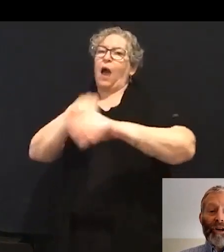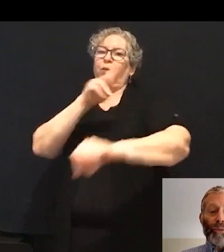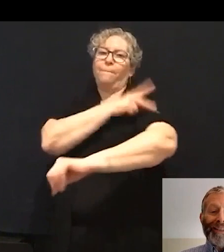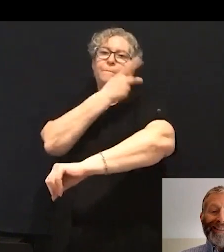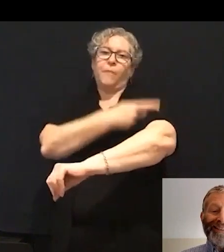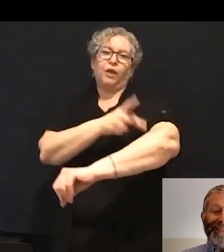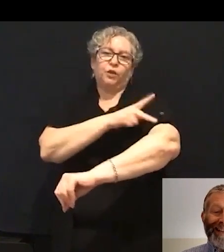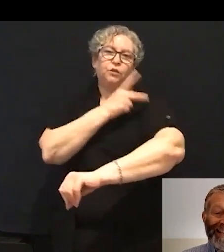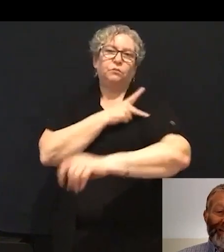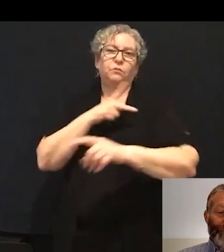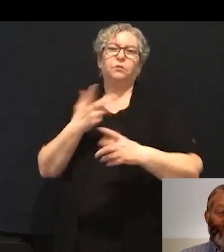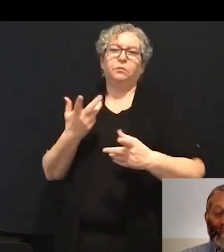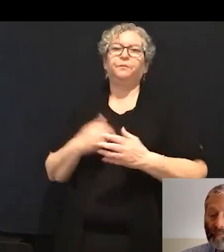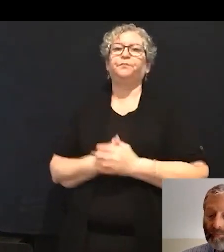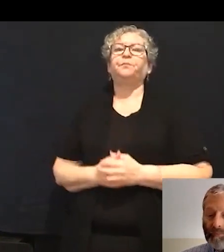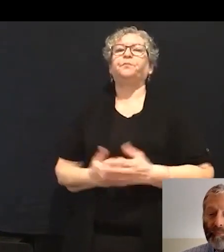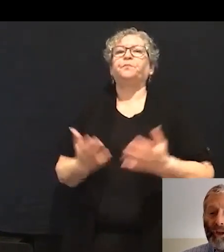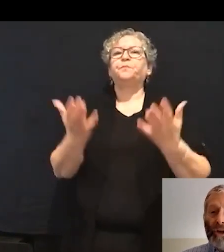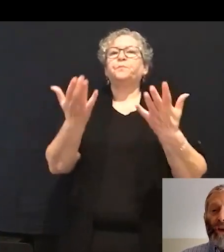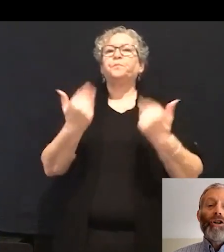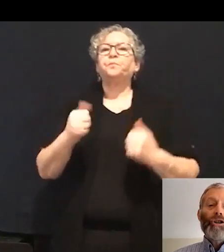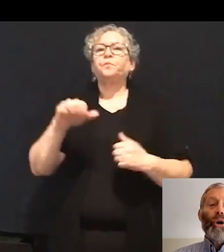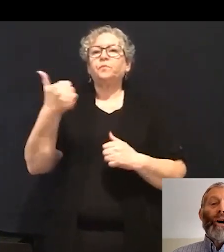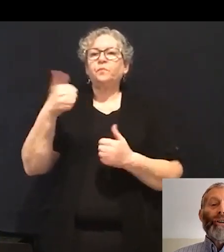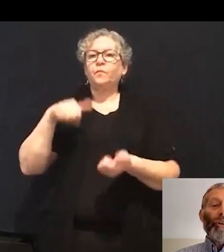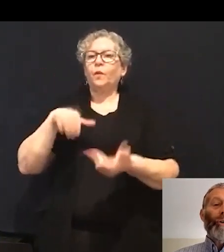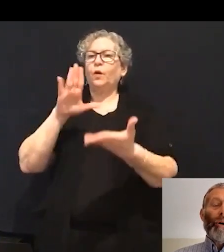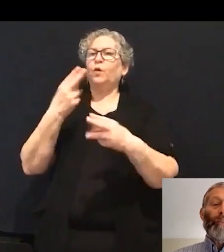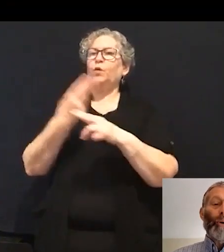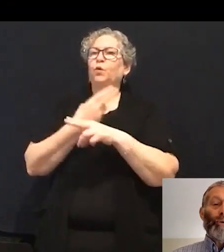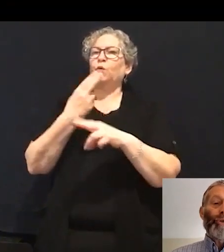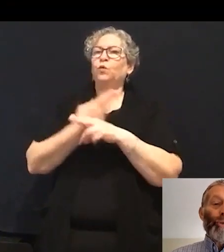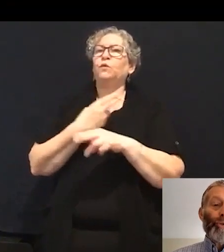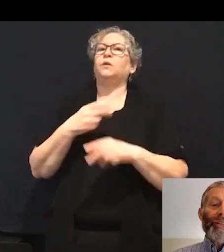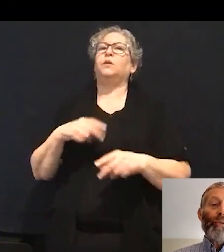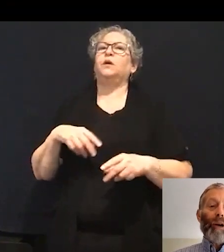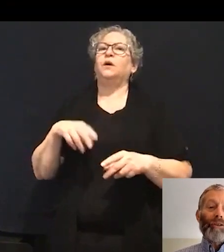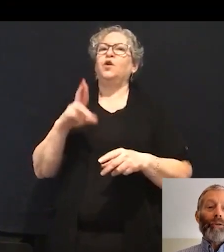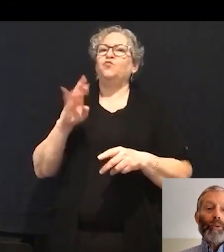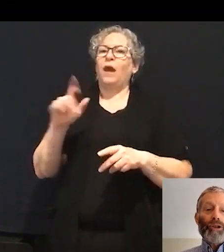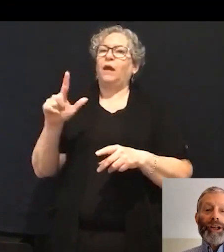already today. So another approach using retinal progenitors